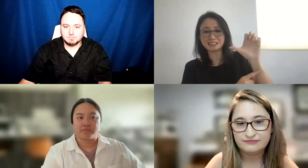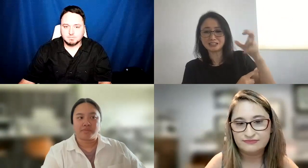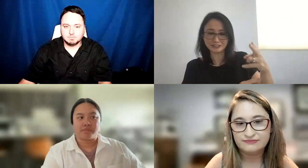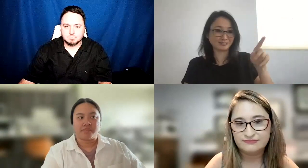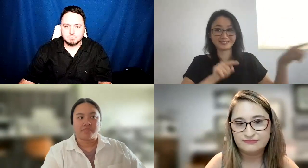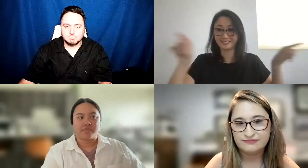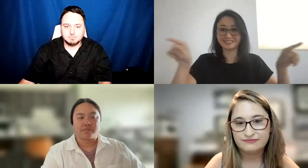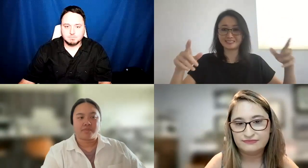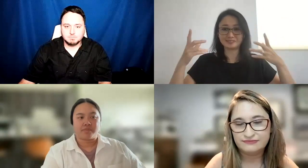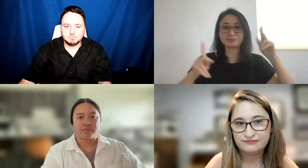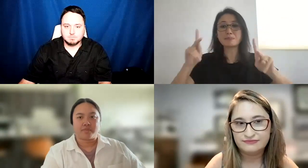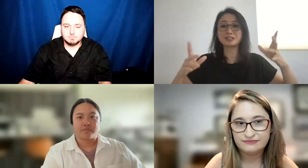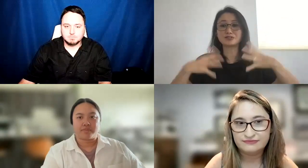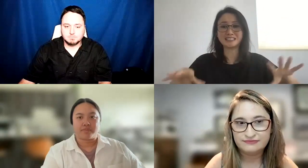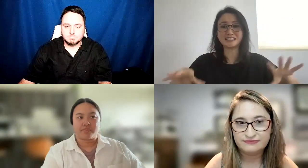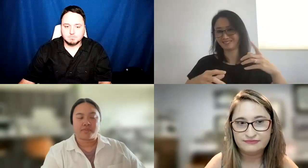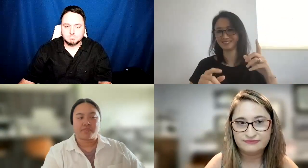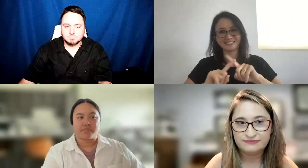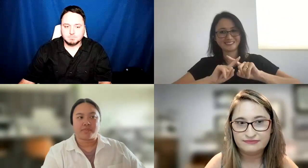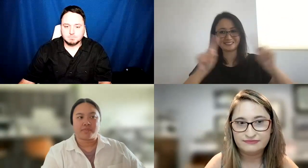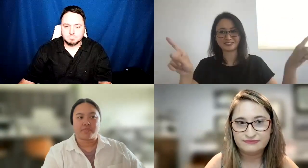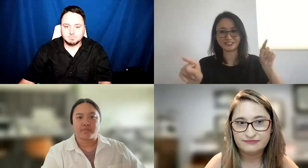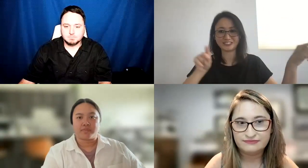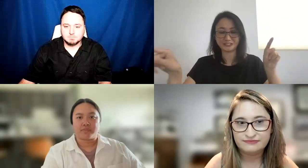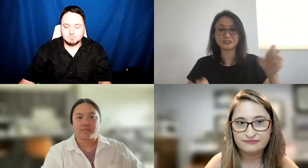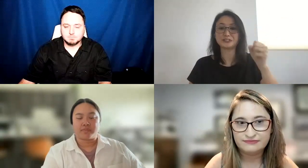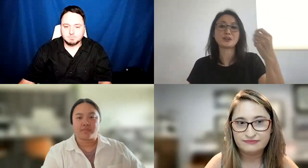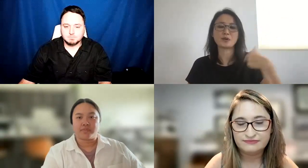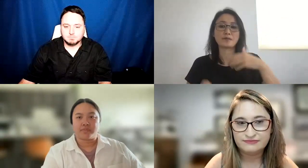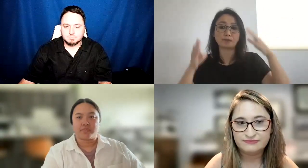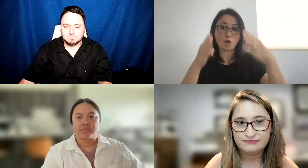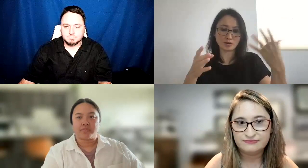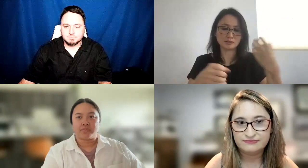there's the beach, and people dress very differently in both of those neighborhoods.